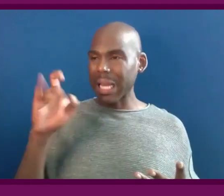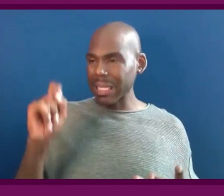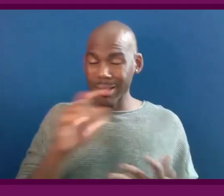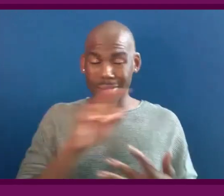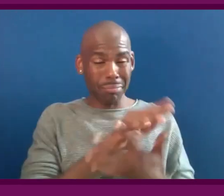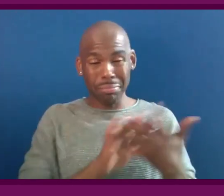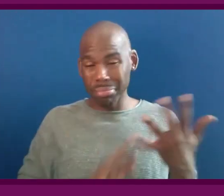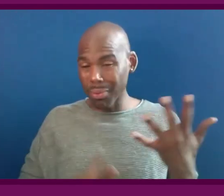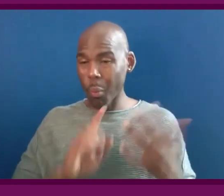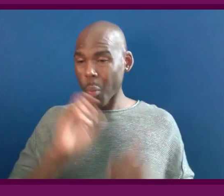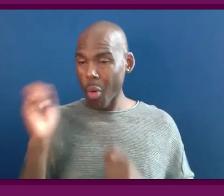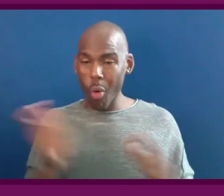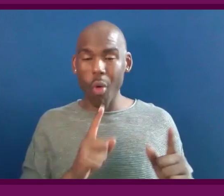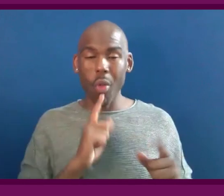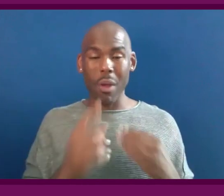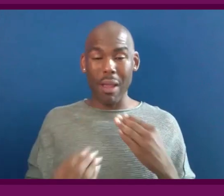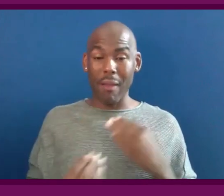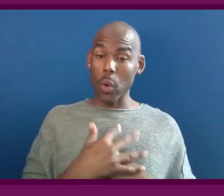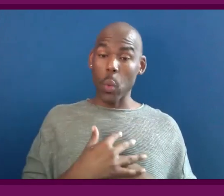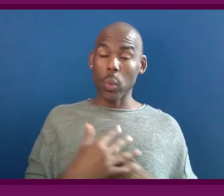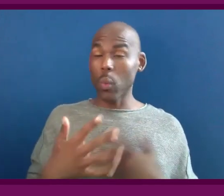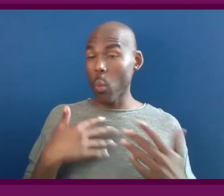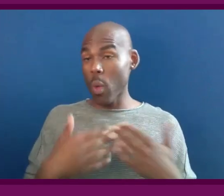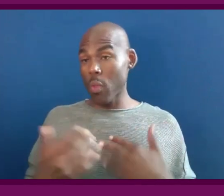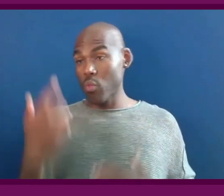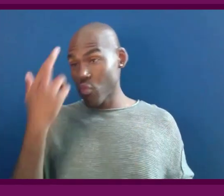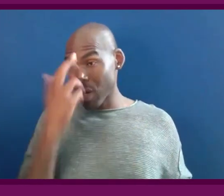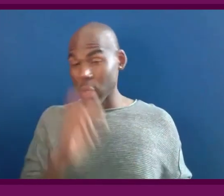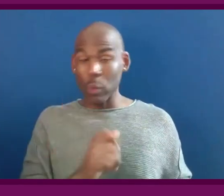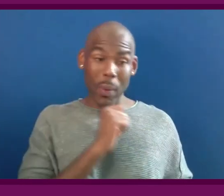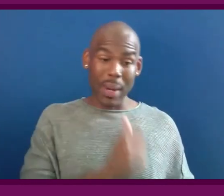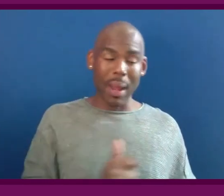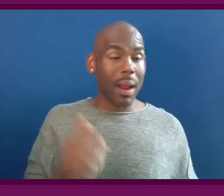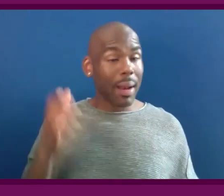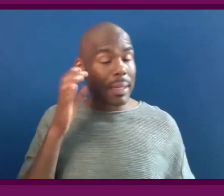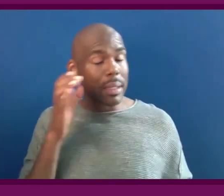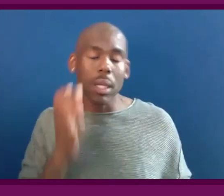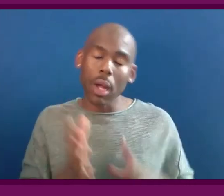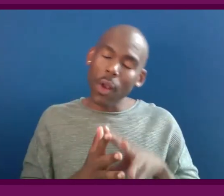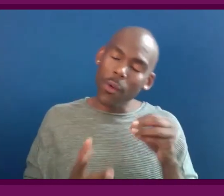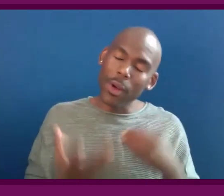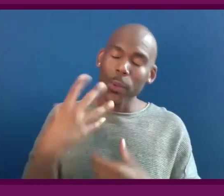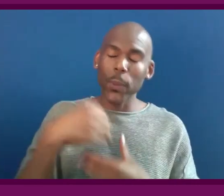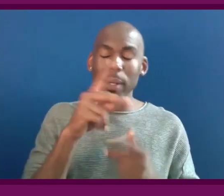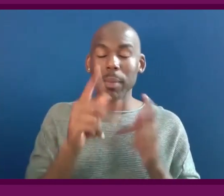And we all are influenced by it, whether we realize it or not. Ashley Inkumsah: So listening, learning, and including people